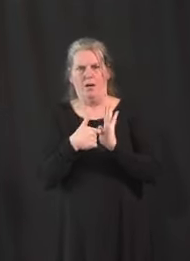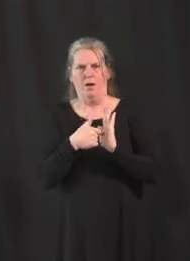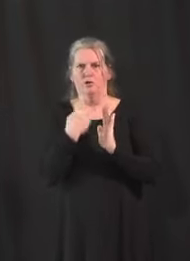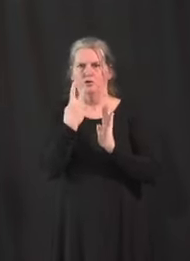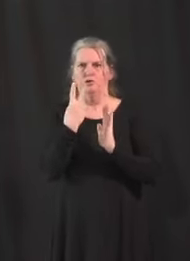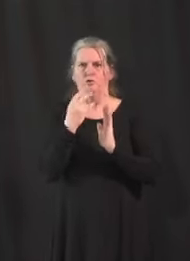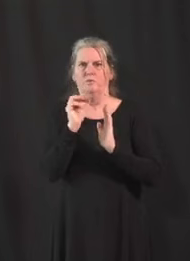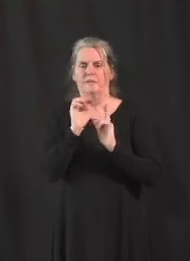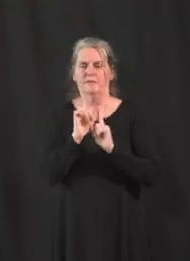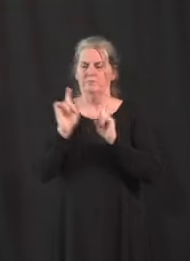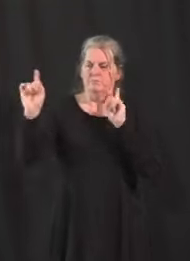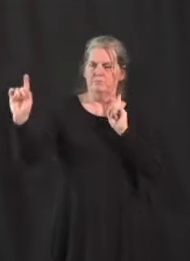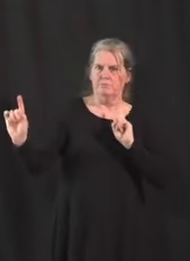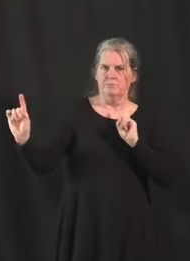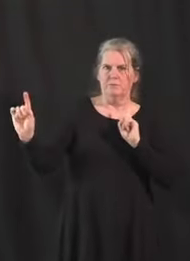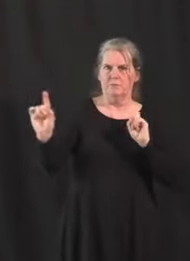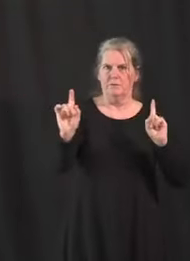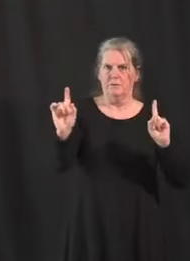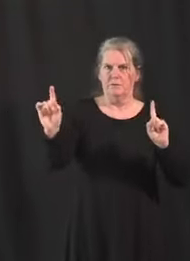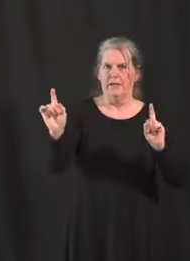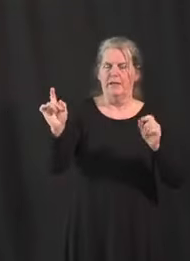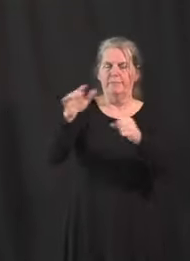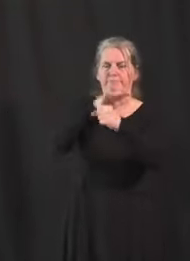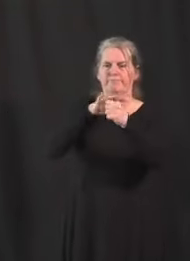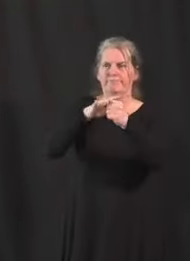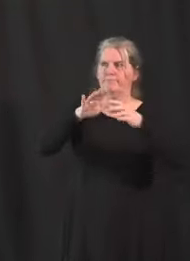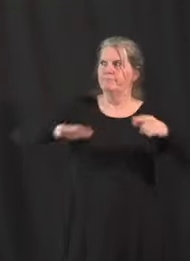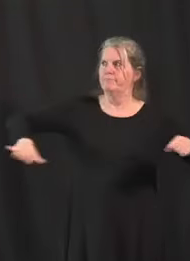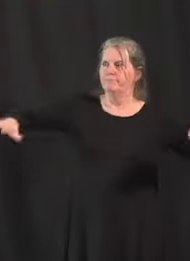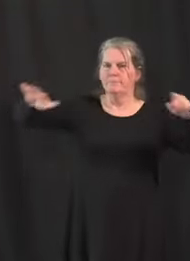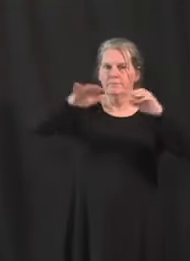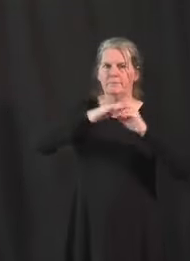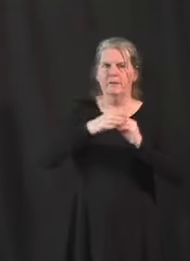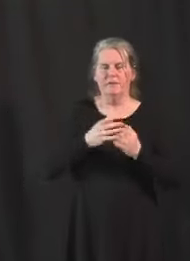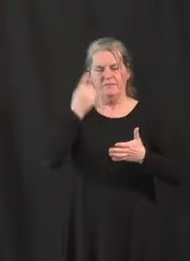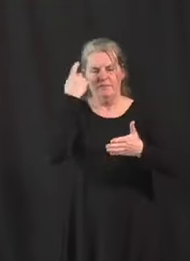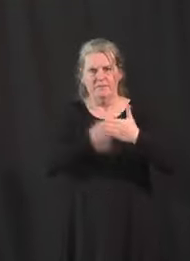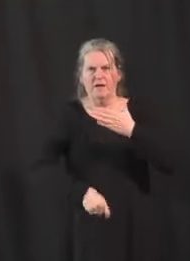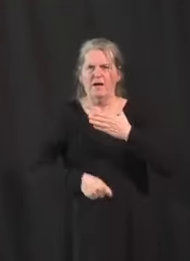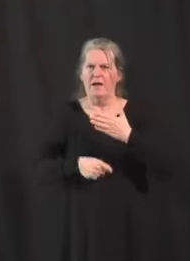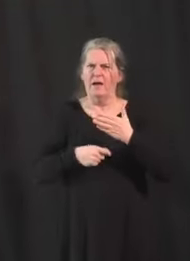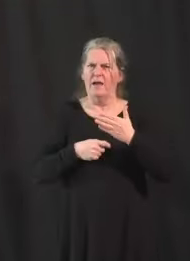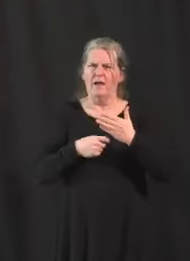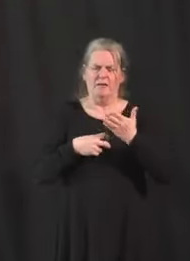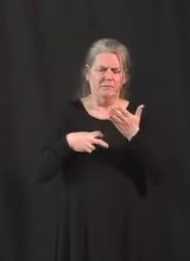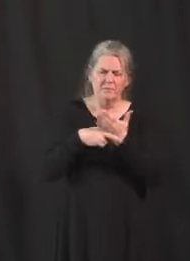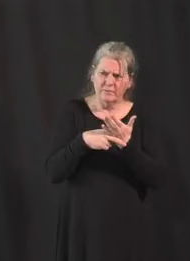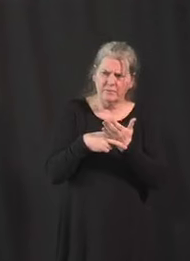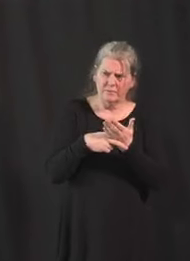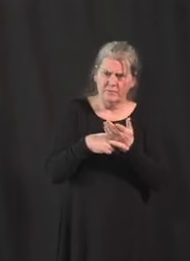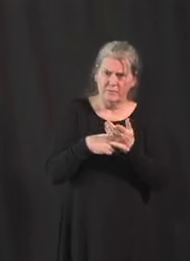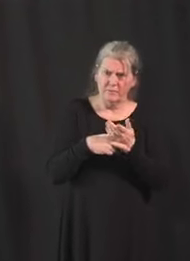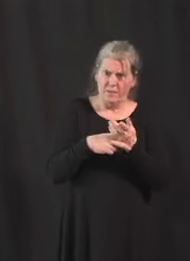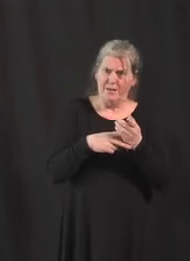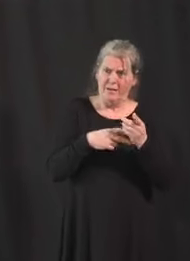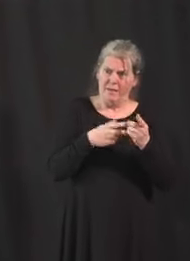OR BYLAW TO MAINTAIN 2 METRES OF DISTANCE ENFORCEABLE BY FINES, ET CETERA. IS THERE ANY CONSIDERATION OF